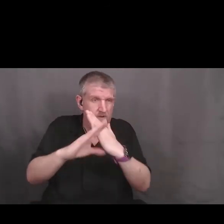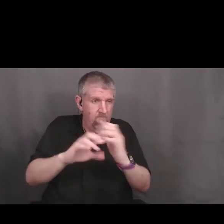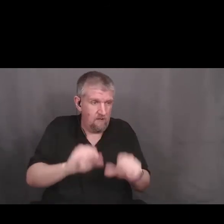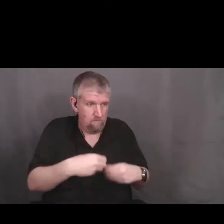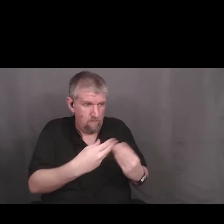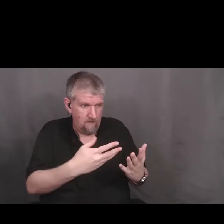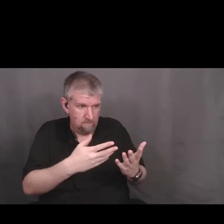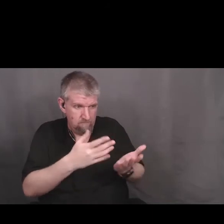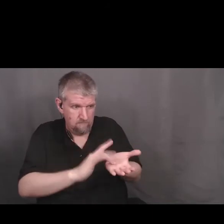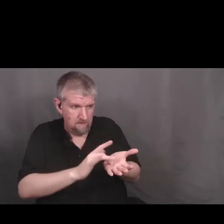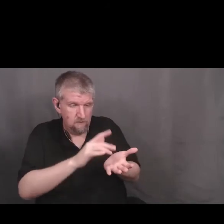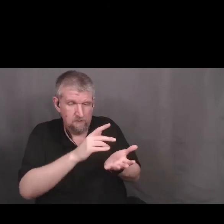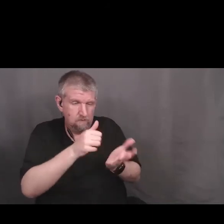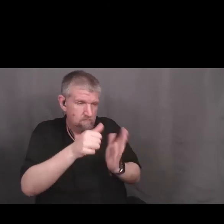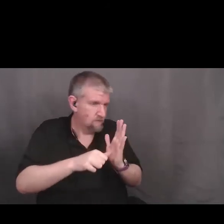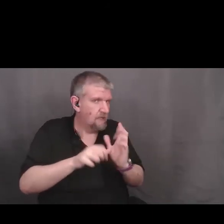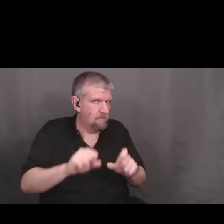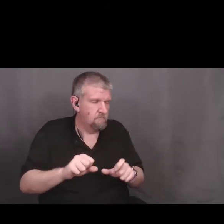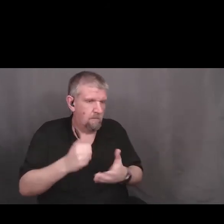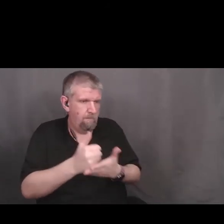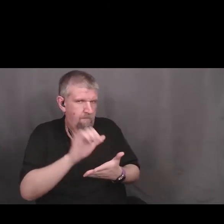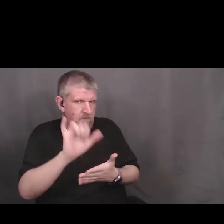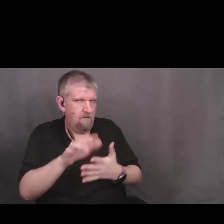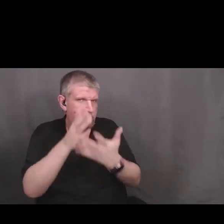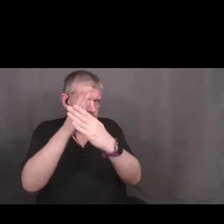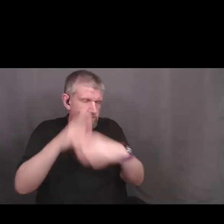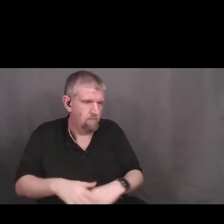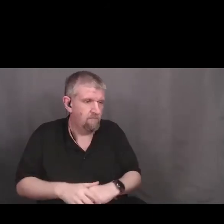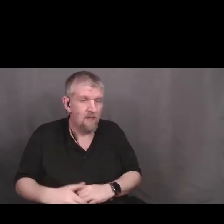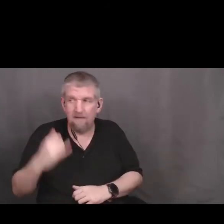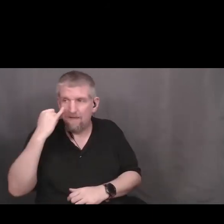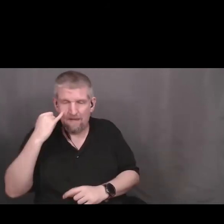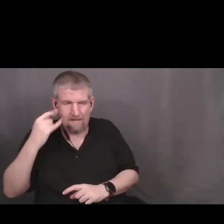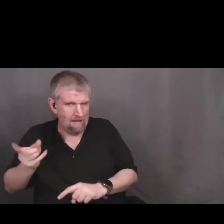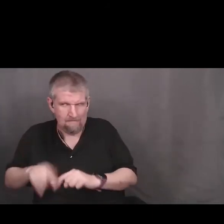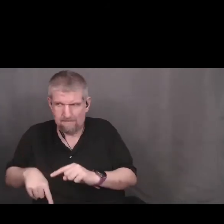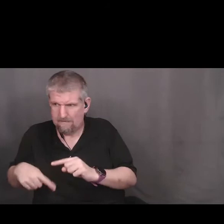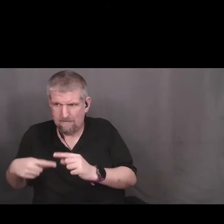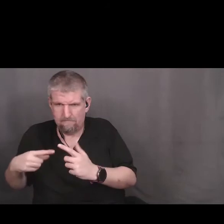And then, well comparable benefits, when comparable benefits are not available, they might be able to provide these service.